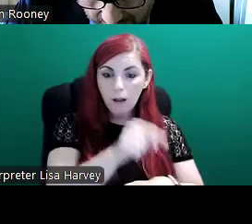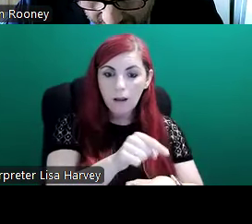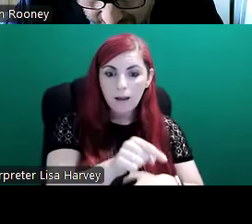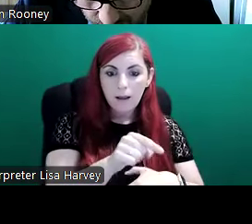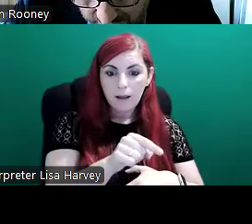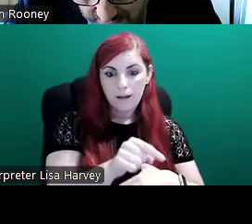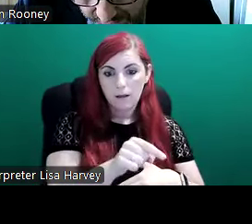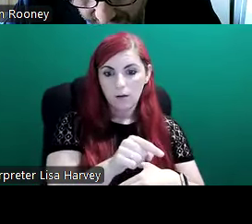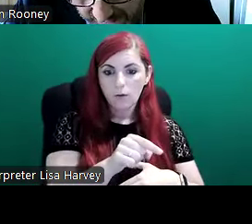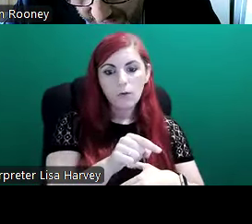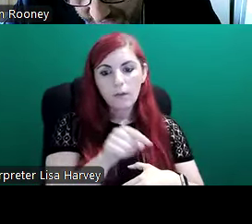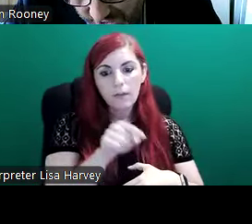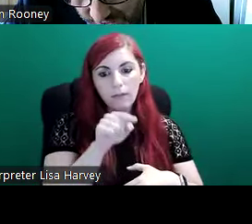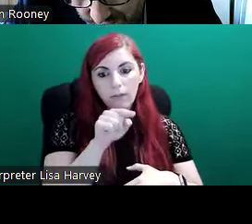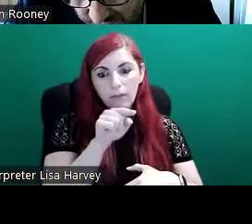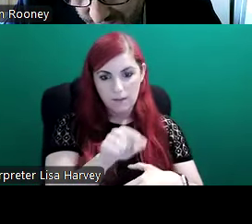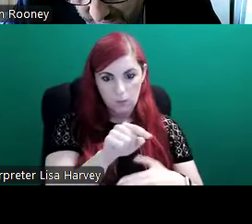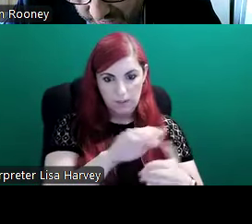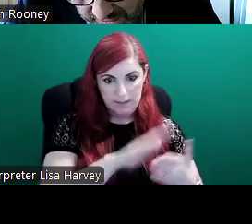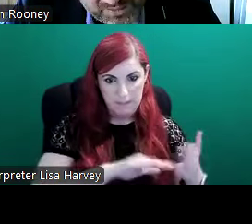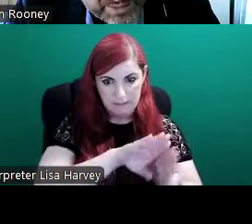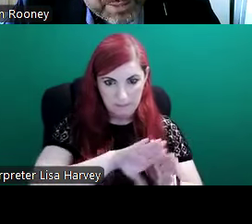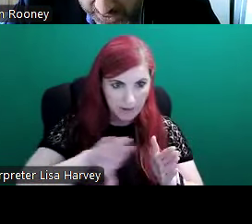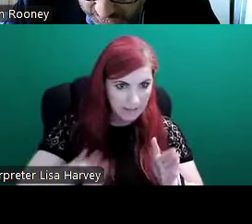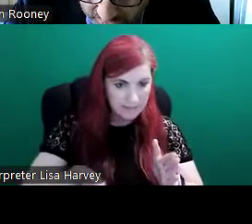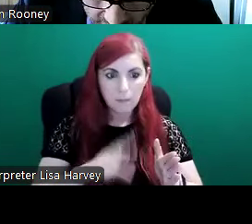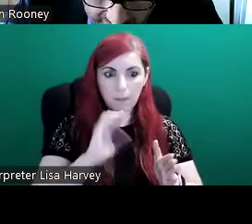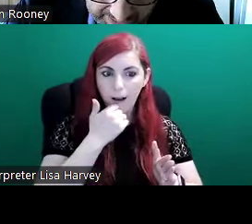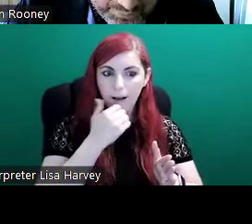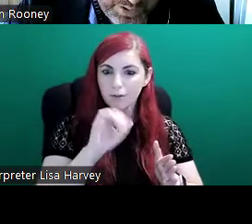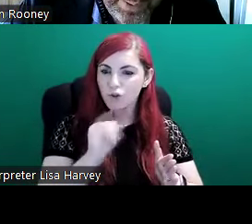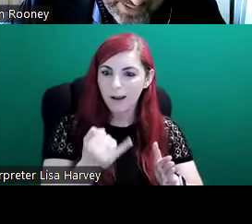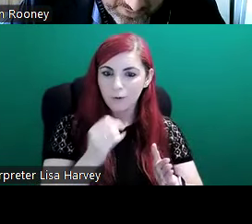had elicited was misplaced, as Jellett was neither ridiculing nor idly appropriating